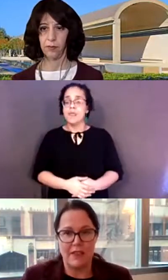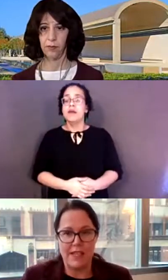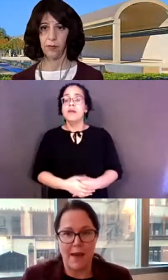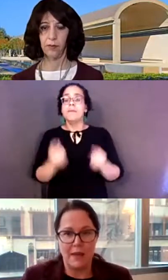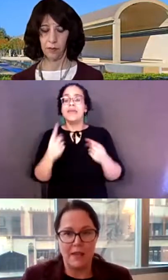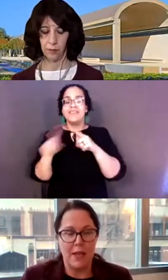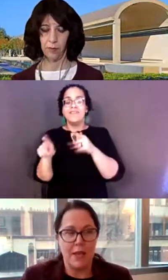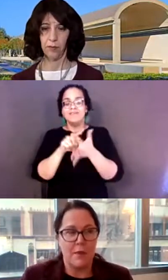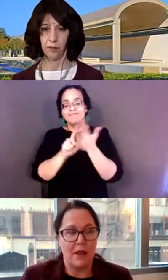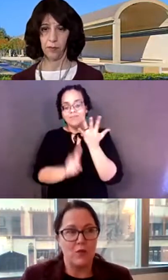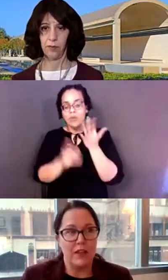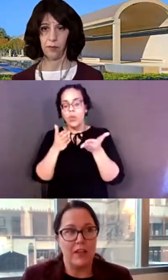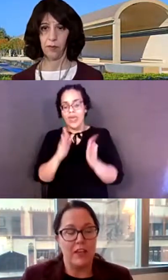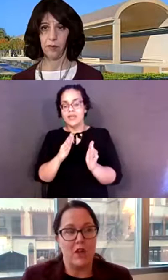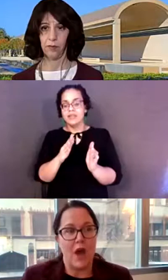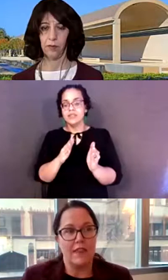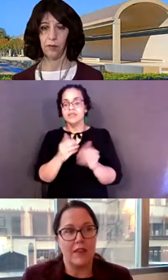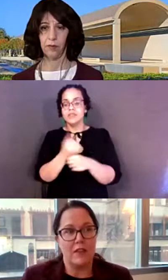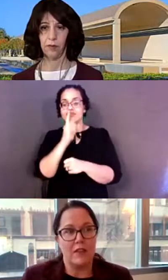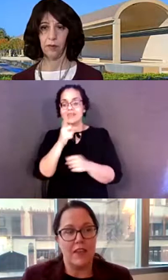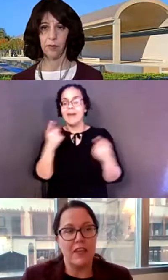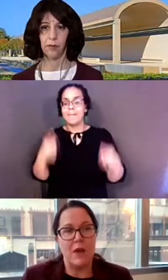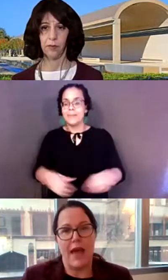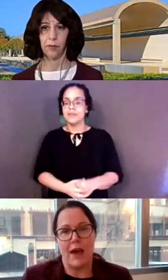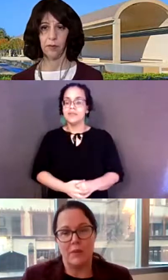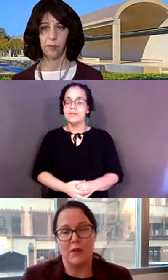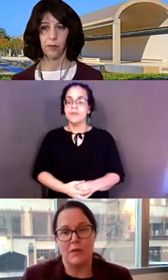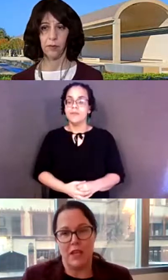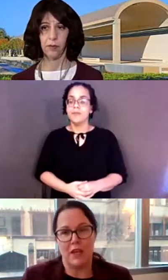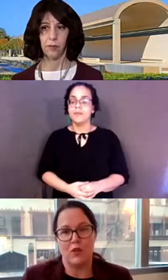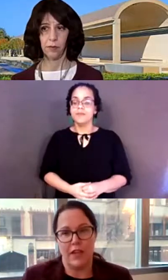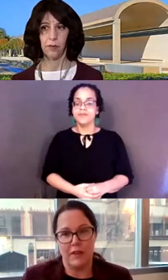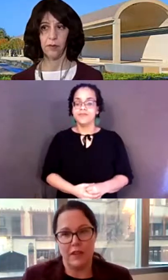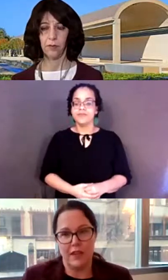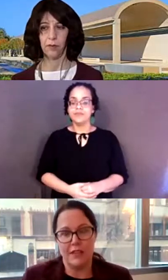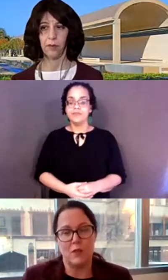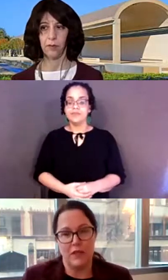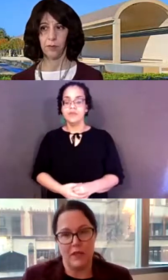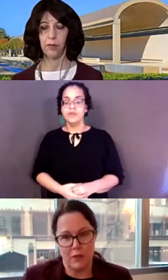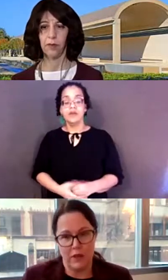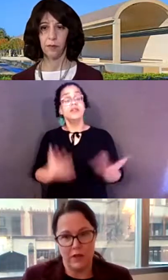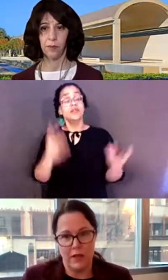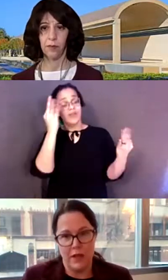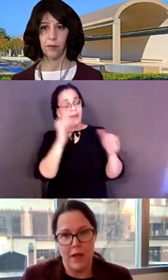happen. But I really, you know, I think thinking about how people communicate creatively